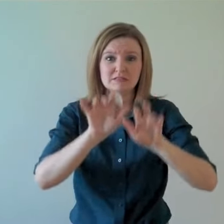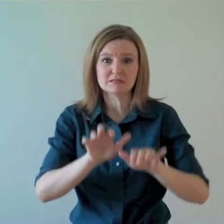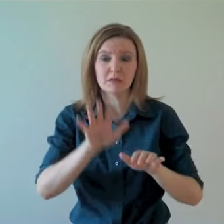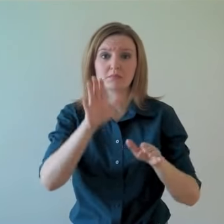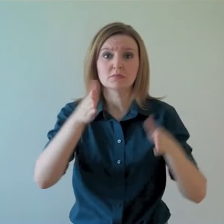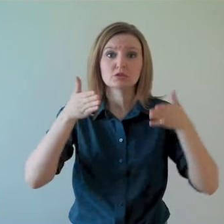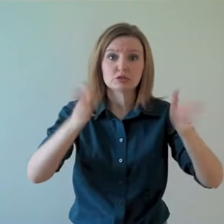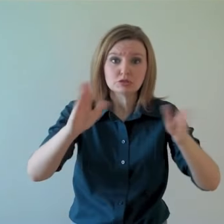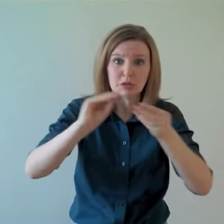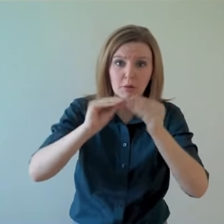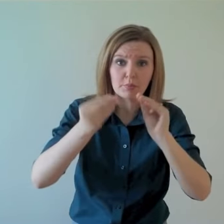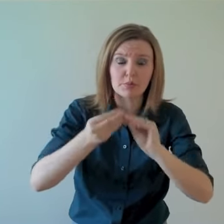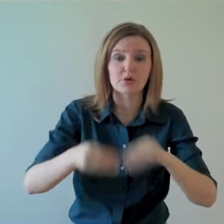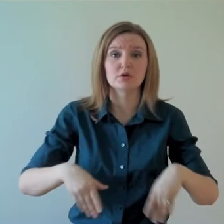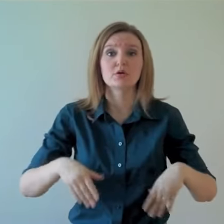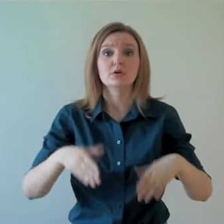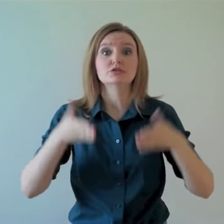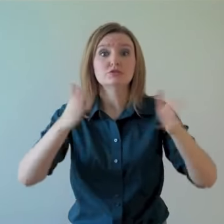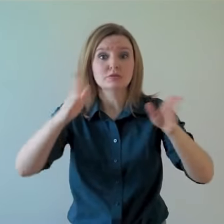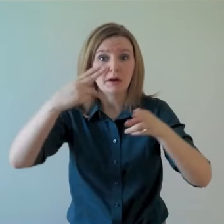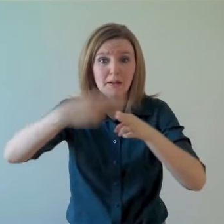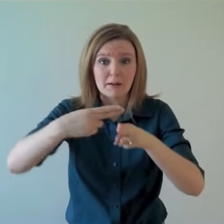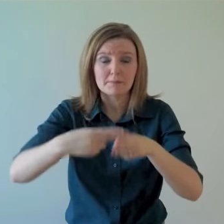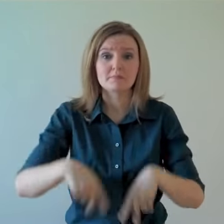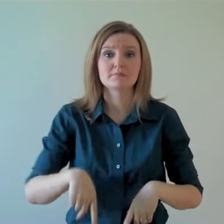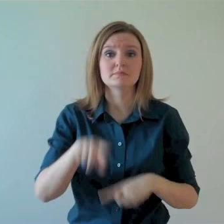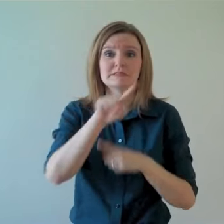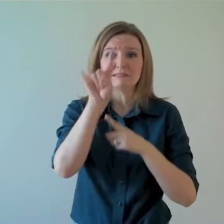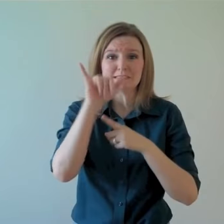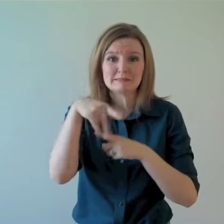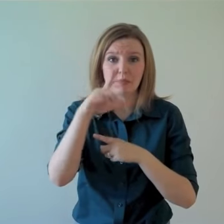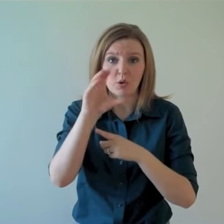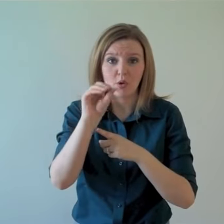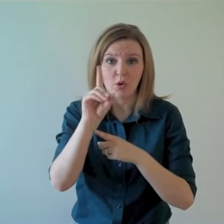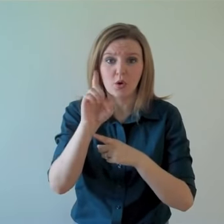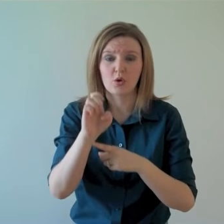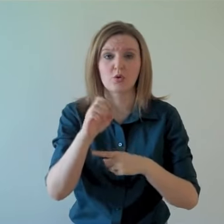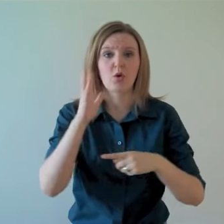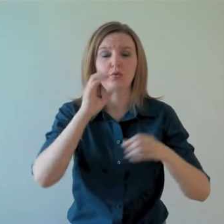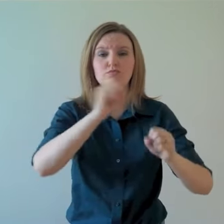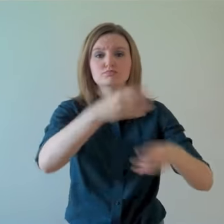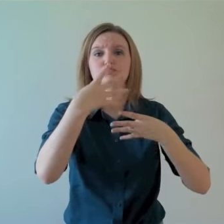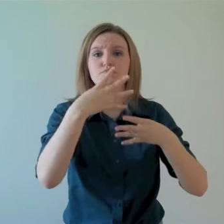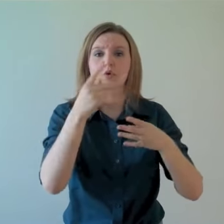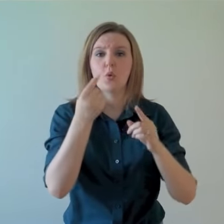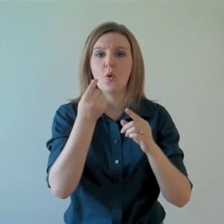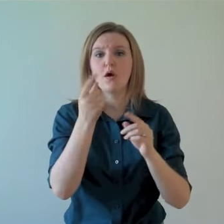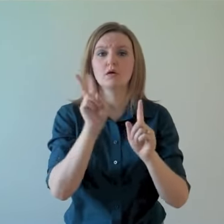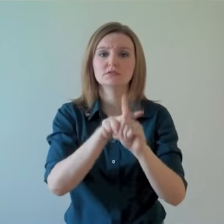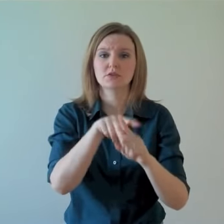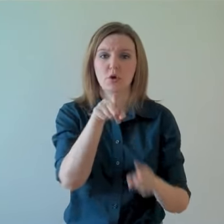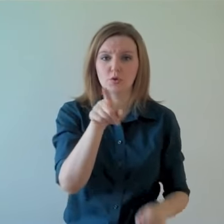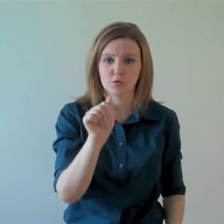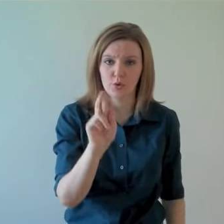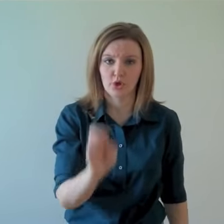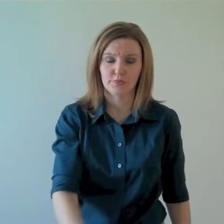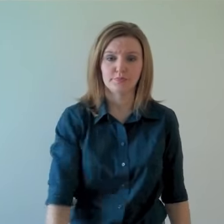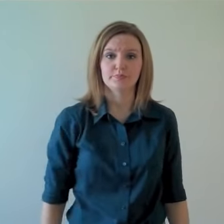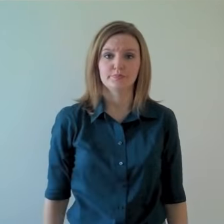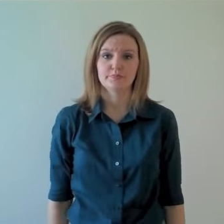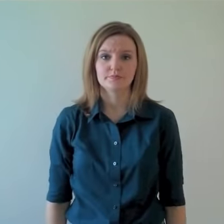You'll type in your street number and address and it will tell you what place you are assigned to go and cast your vote.